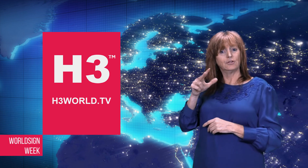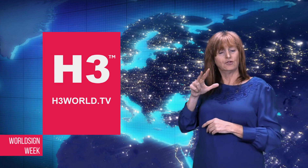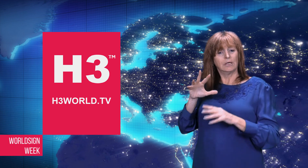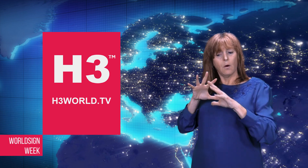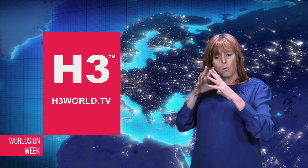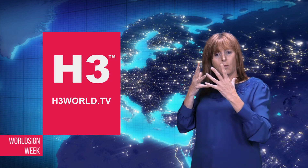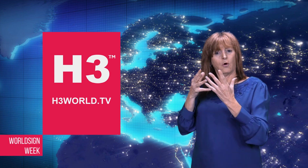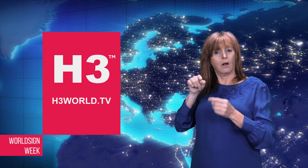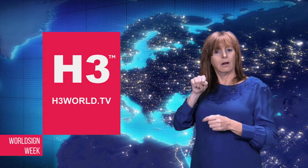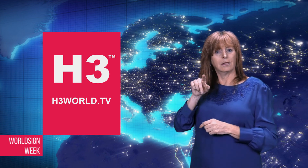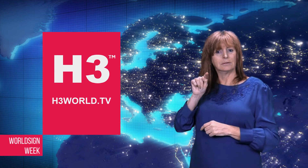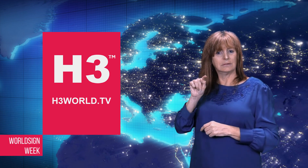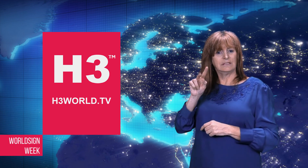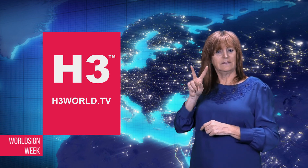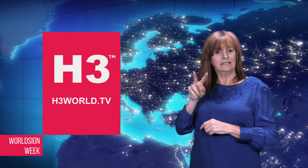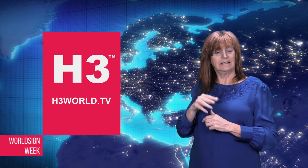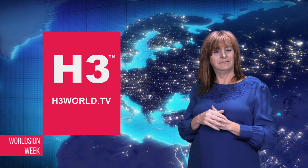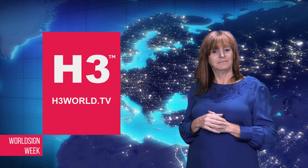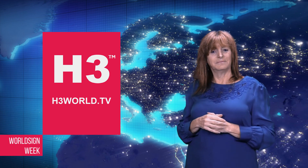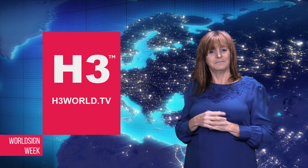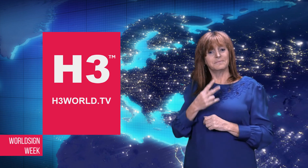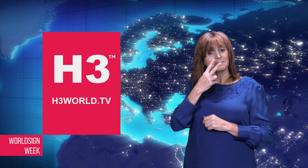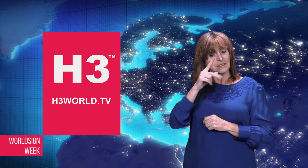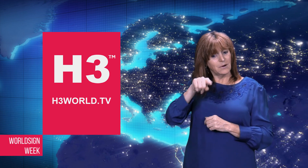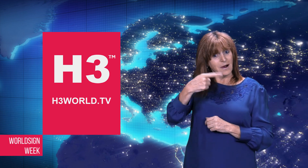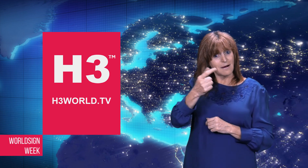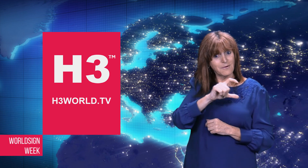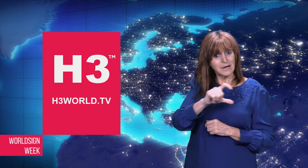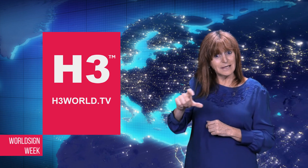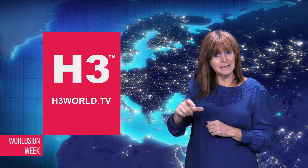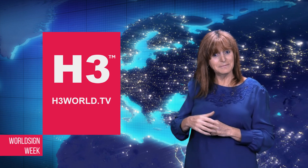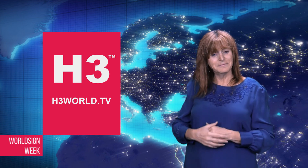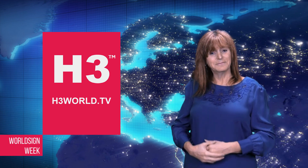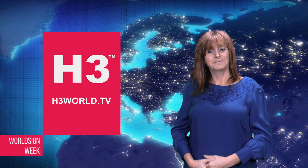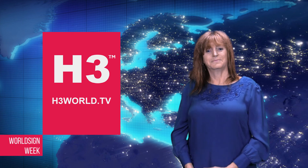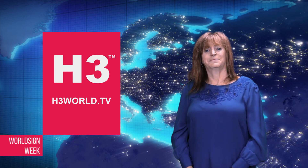news@h3world.tv. See you next week.